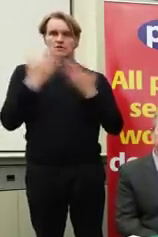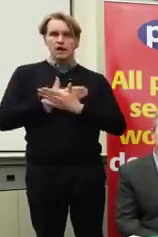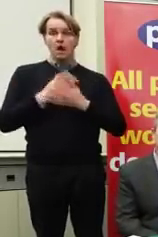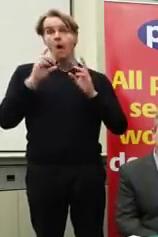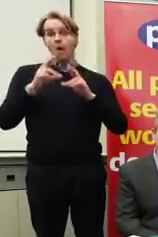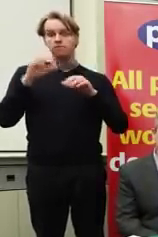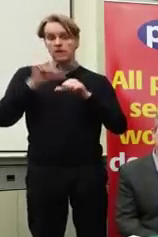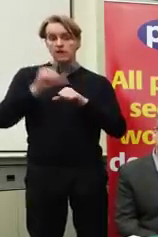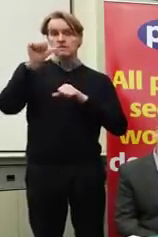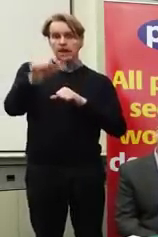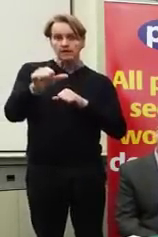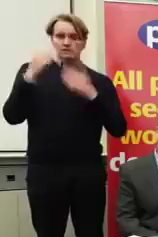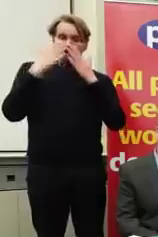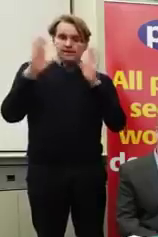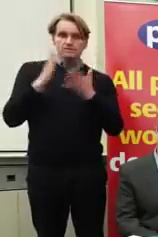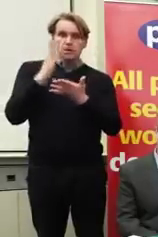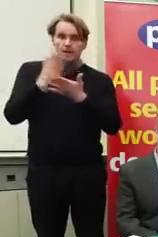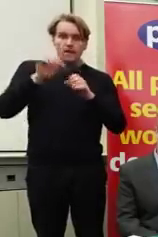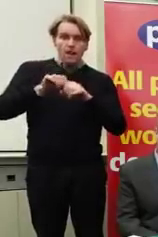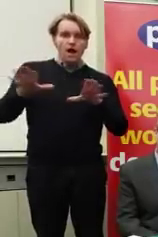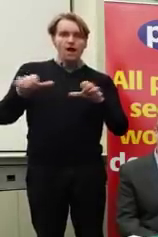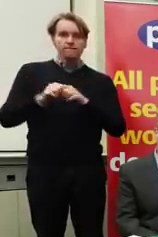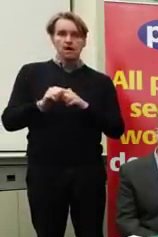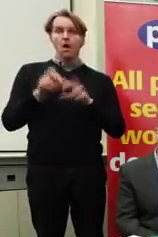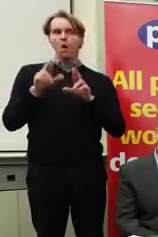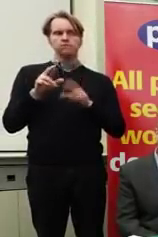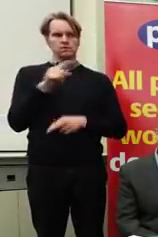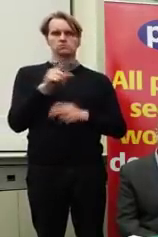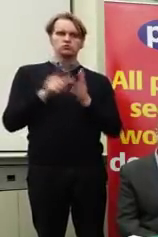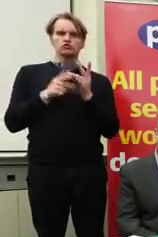our Facebook live event but it's good to have the opportunity to update people on